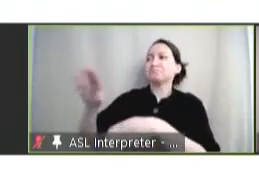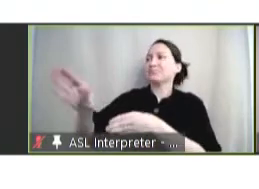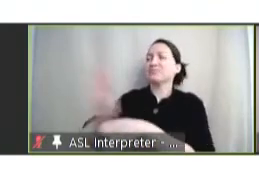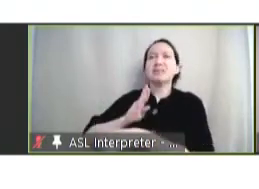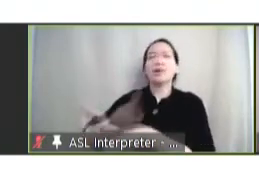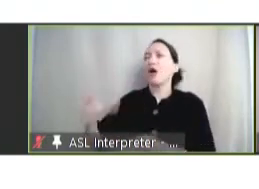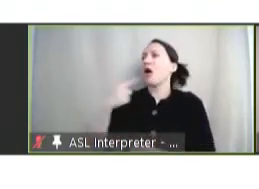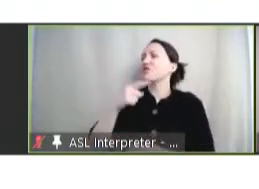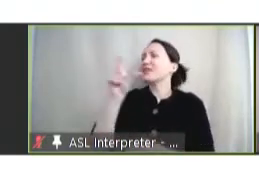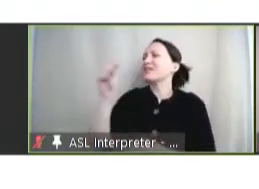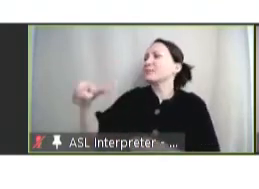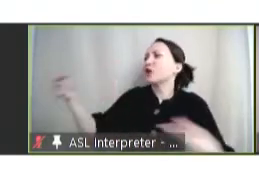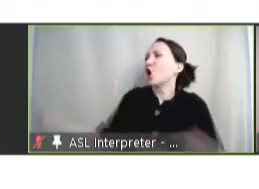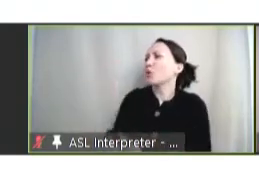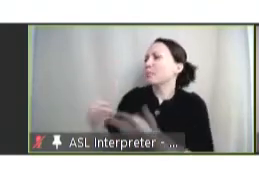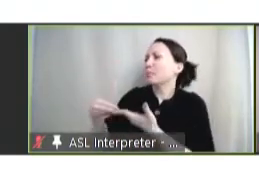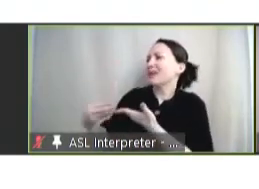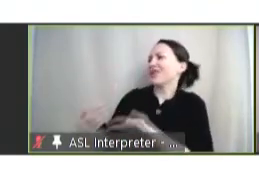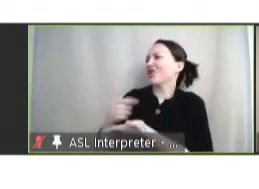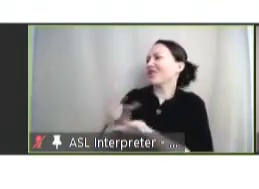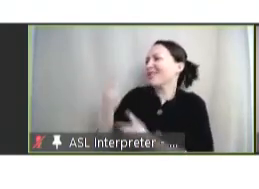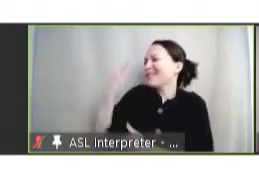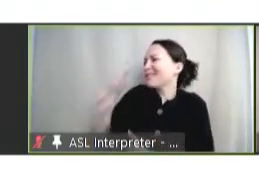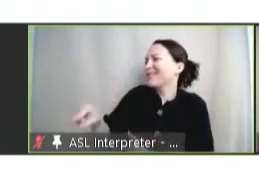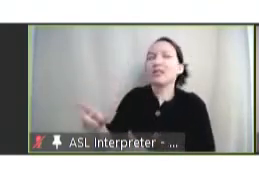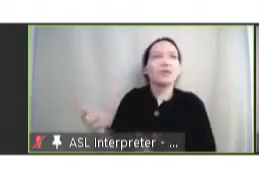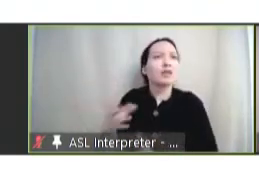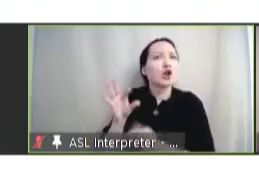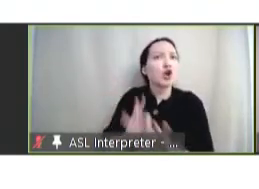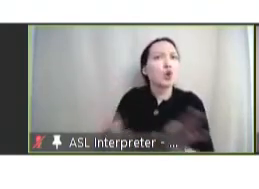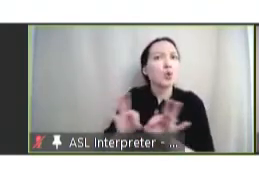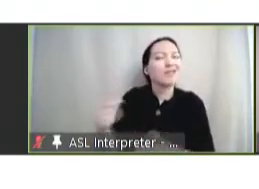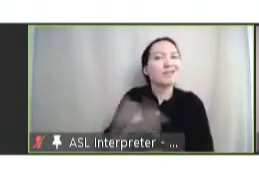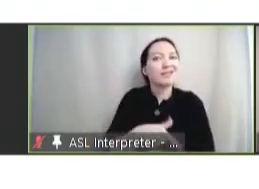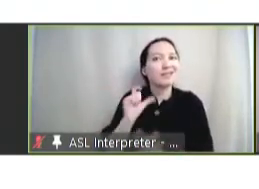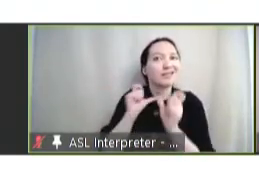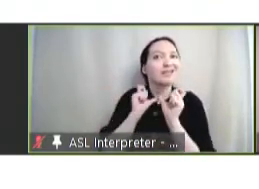harmed to earn their living. And it's important for us to know that we have to continue to lead in